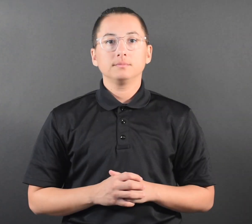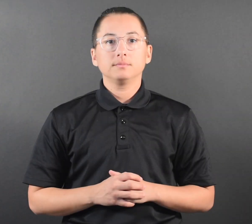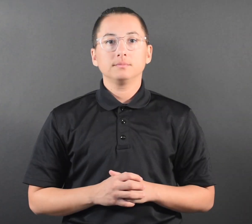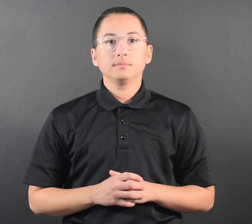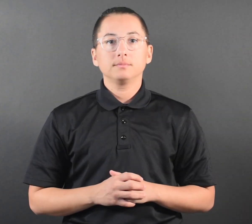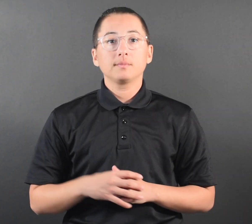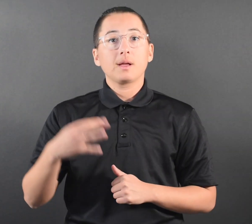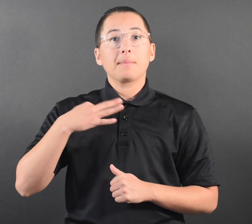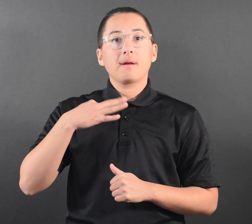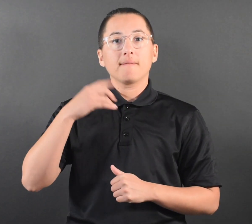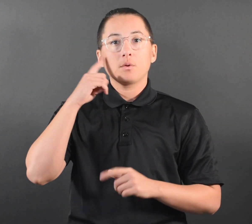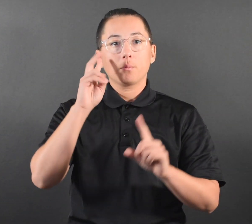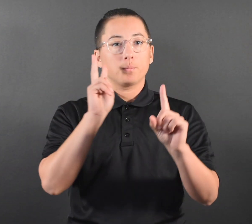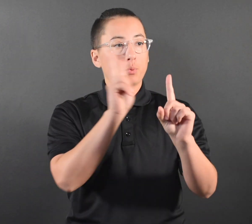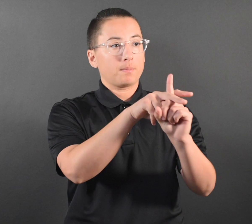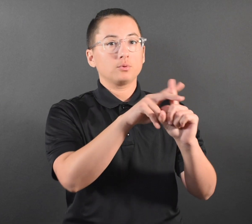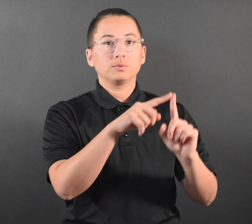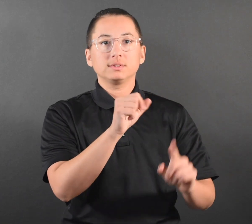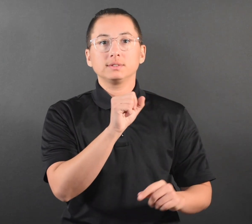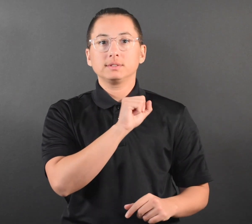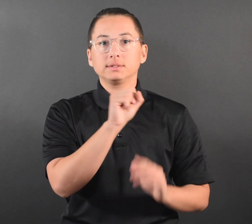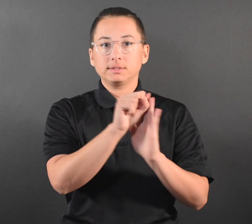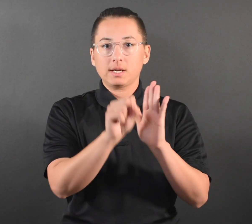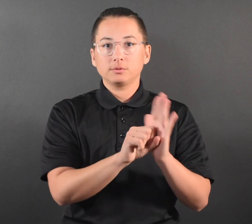Apply for an Appointment to a State Board or Commission!